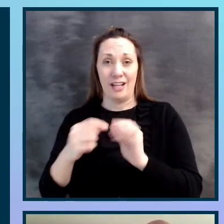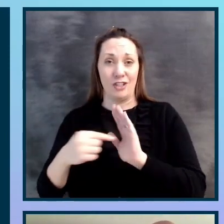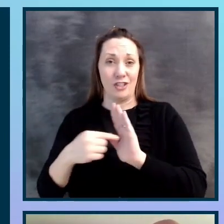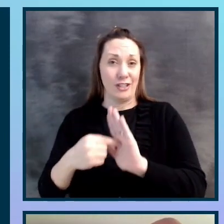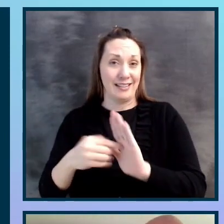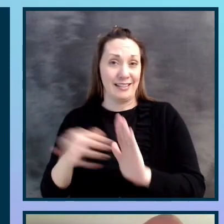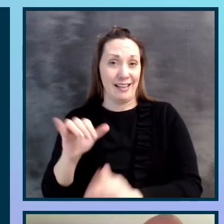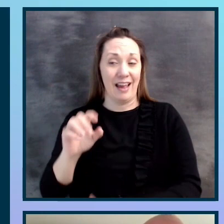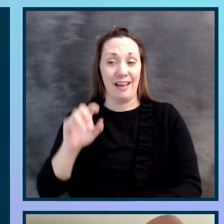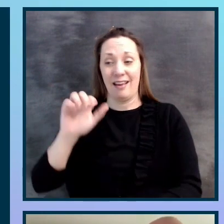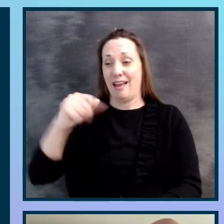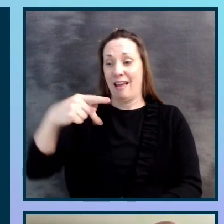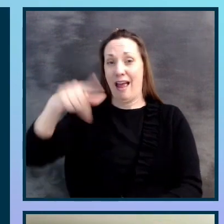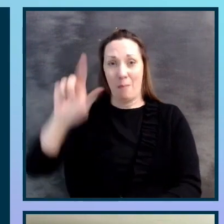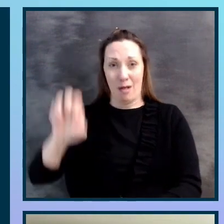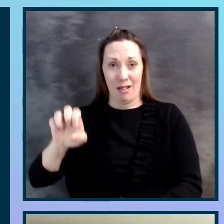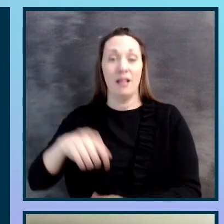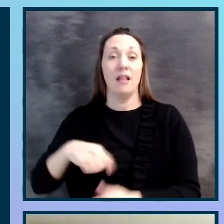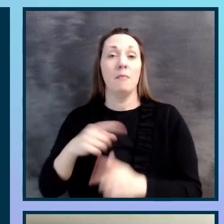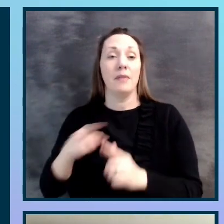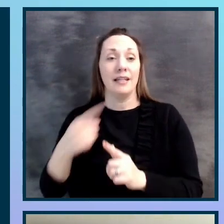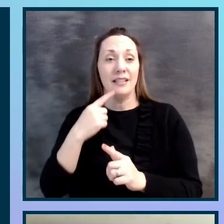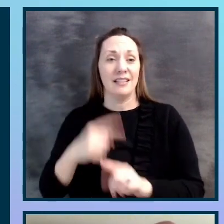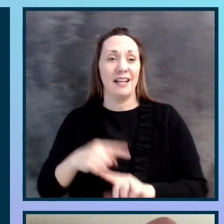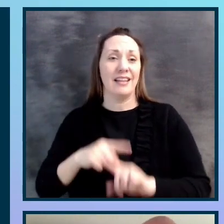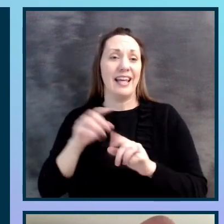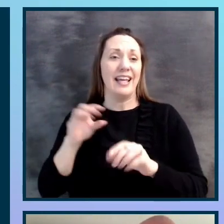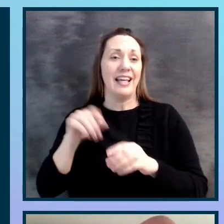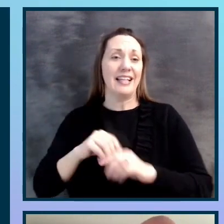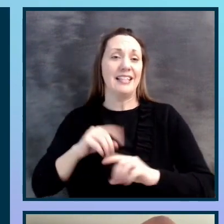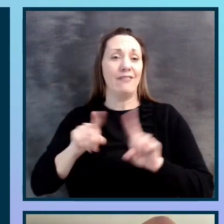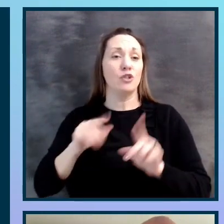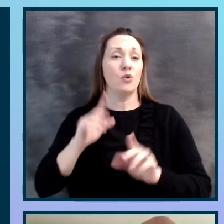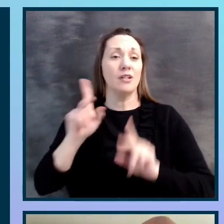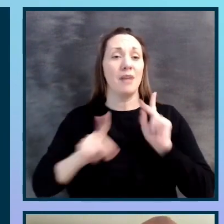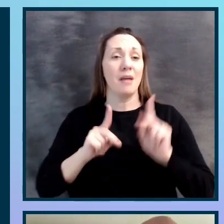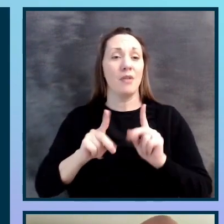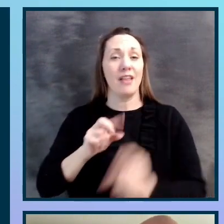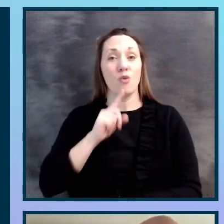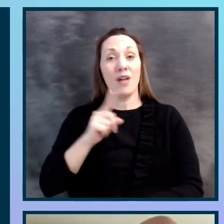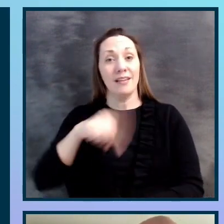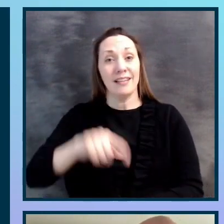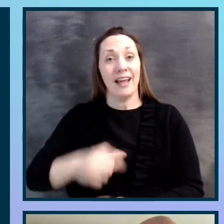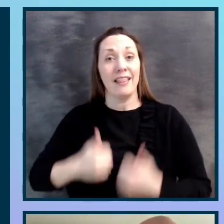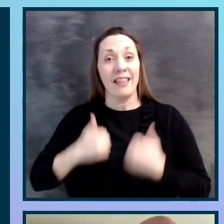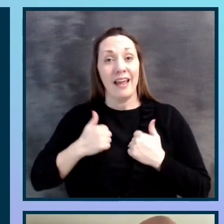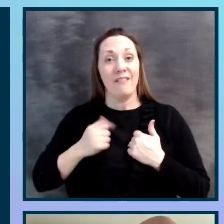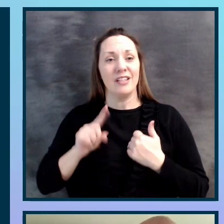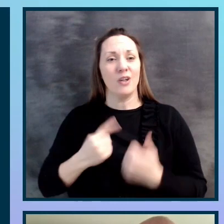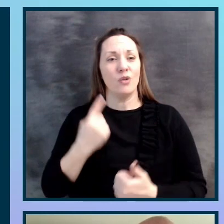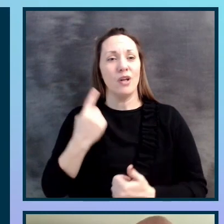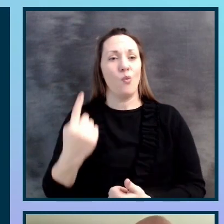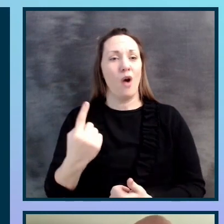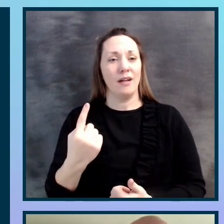But where he said, "Indifference towards people "and the reality in which they live is actually "the one and only cardinal sin in design."